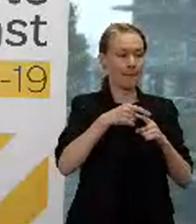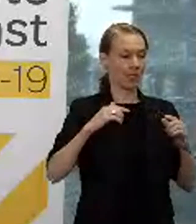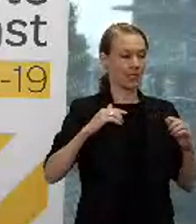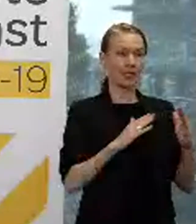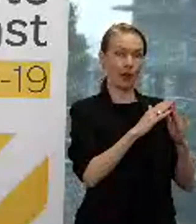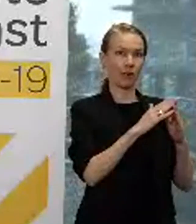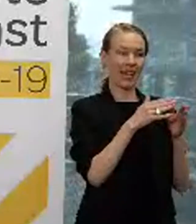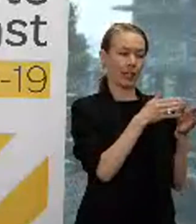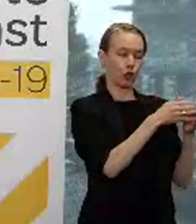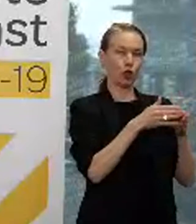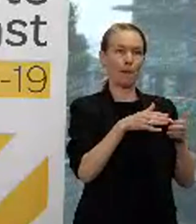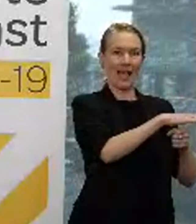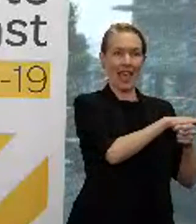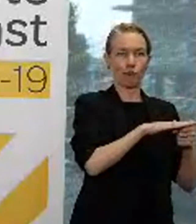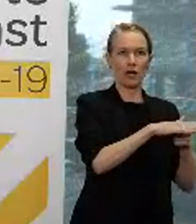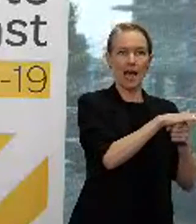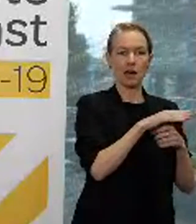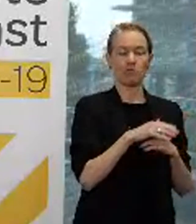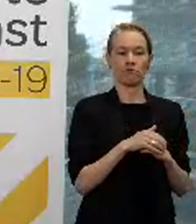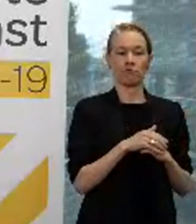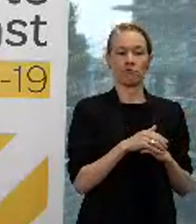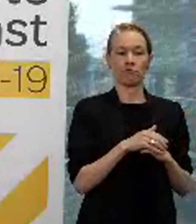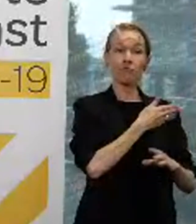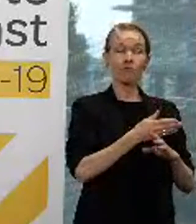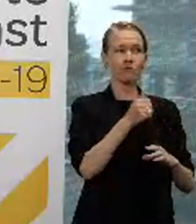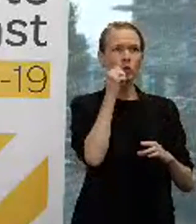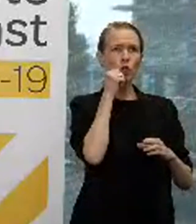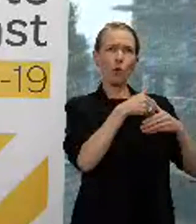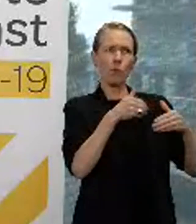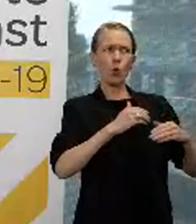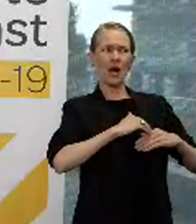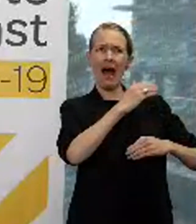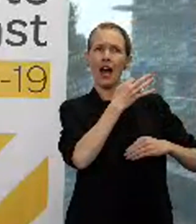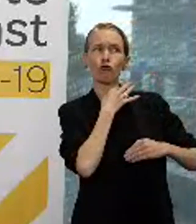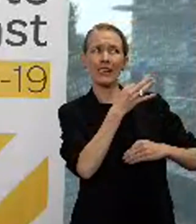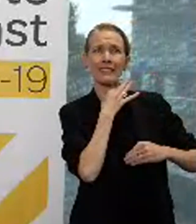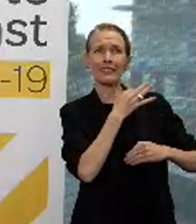We know the border is an area of risk for more cases of this virus to emerge.